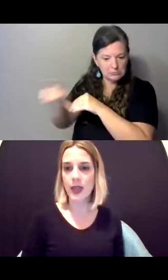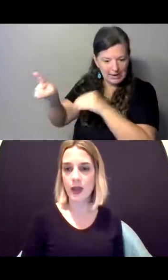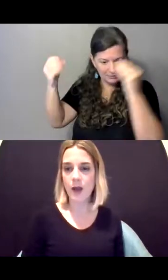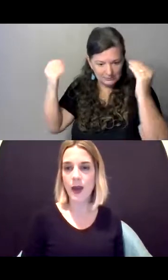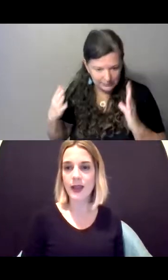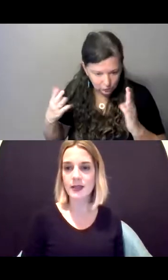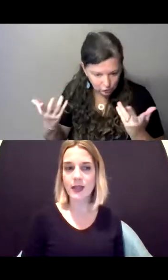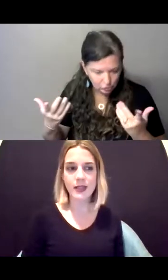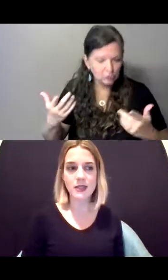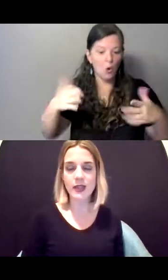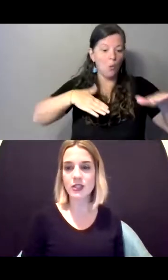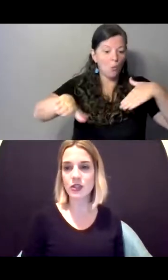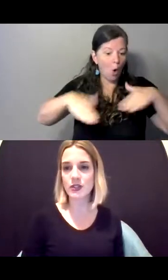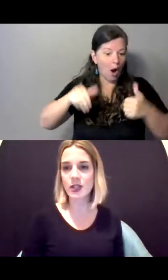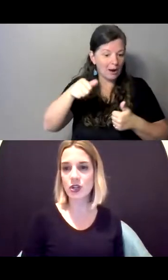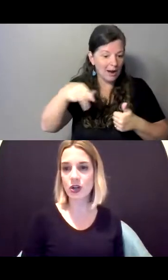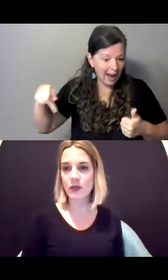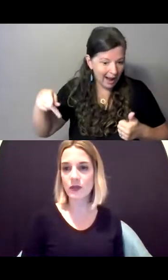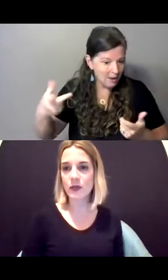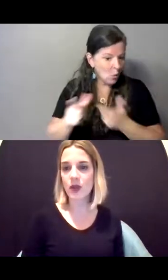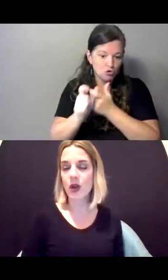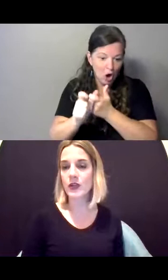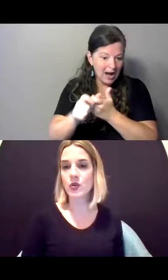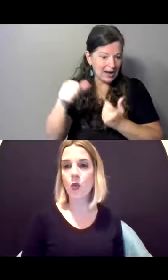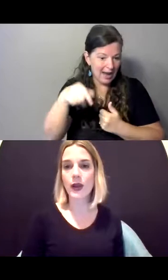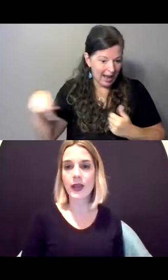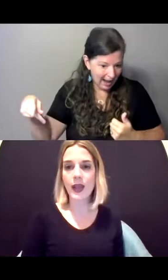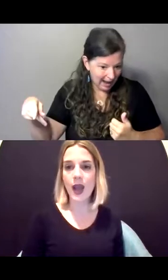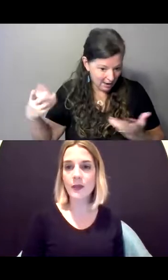they bike and they could submit it to their teacher. There's a walking app.